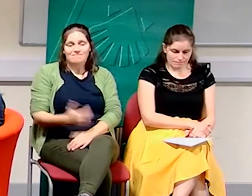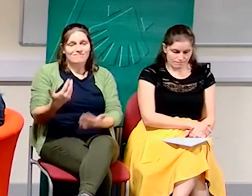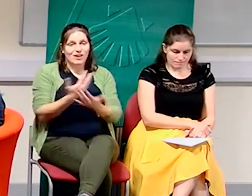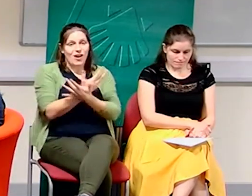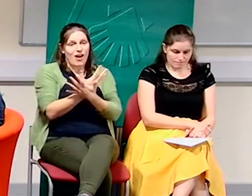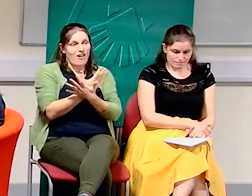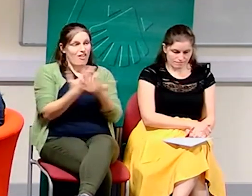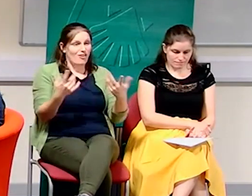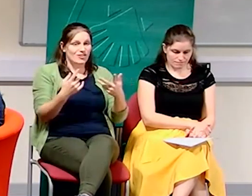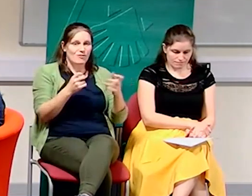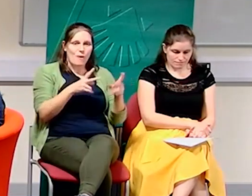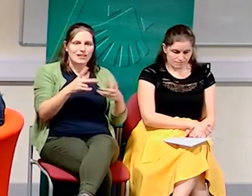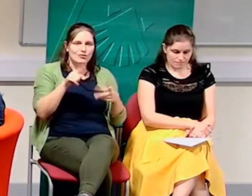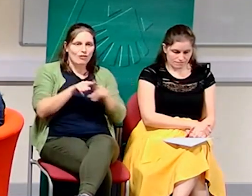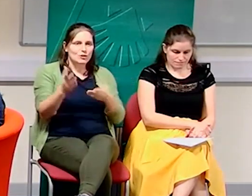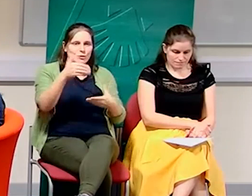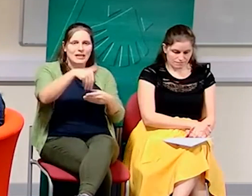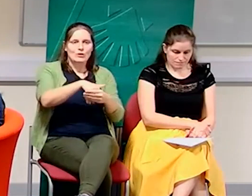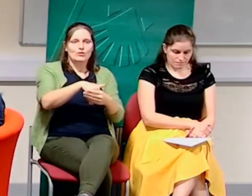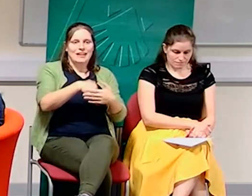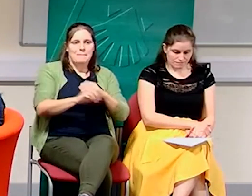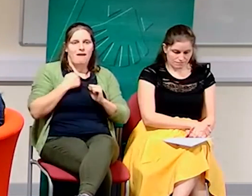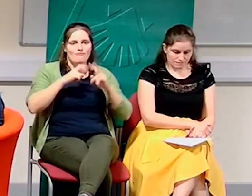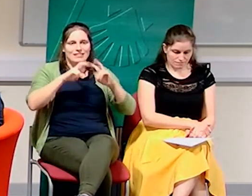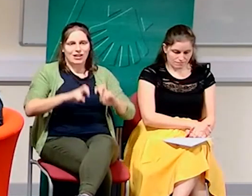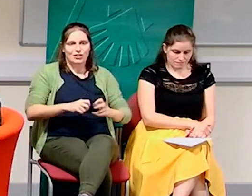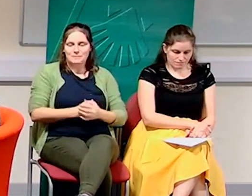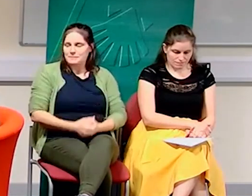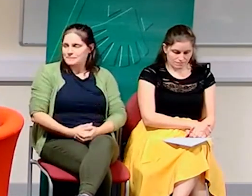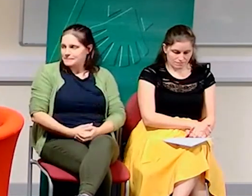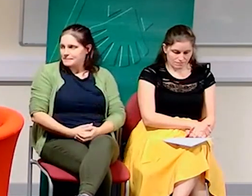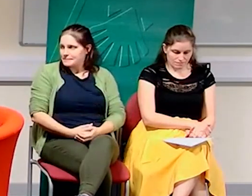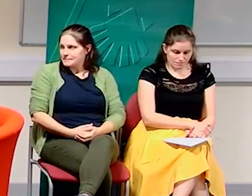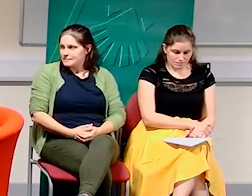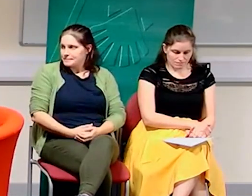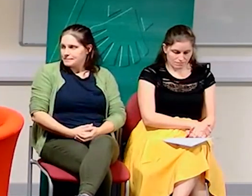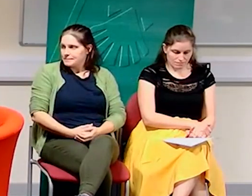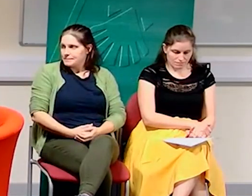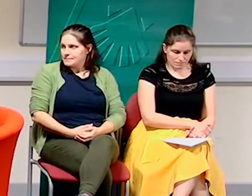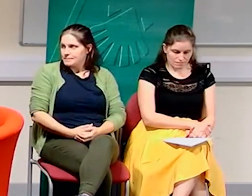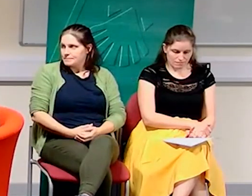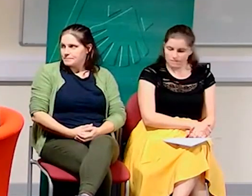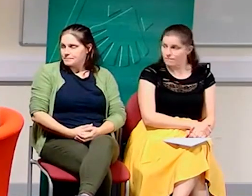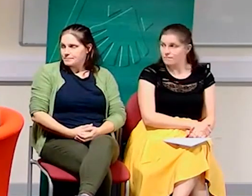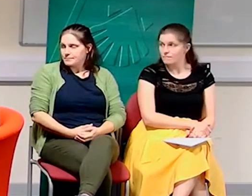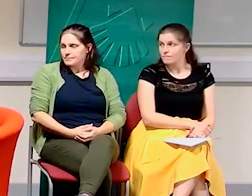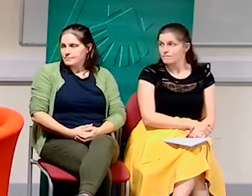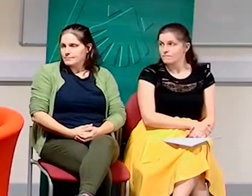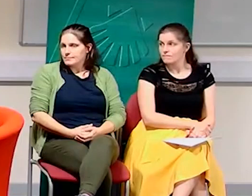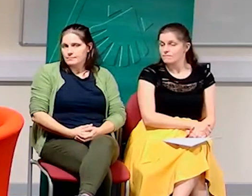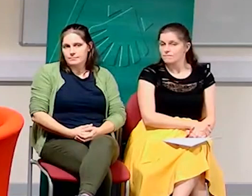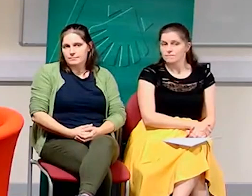research and try to communicate it thank you um and perhaps that just take us towards the future